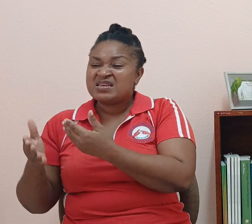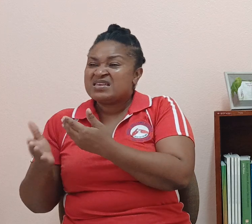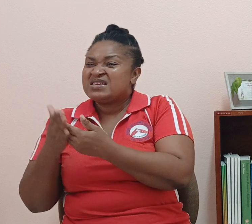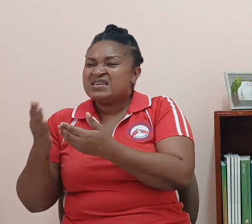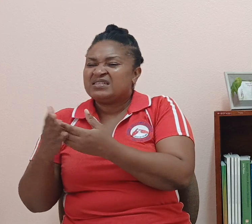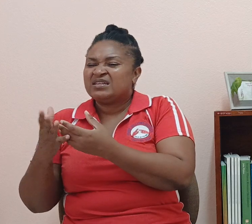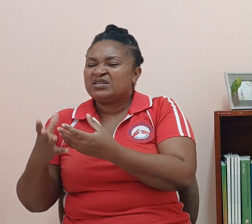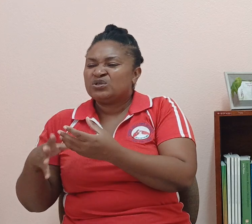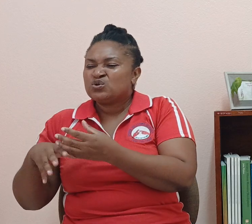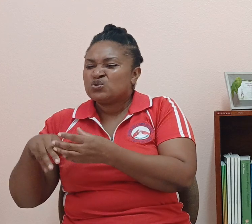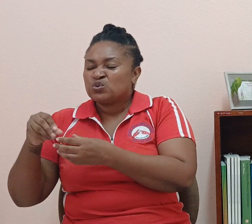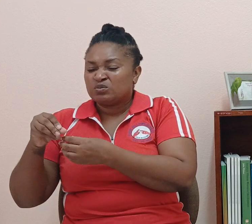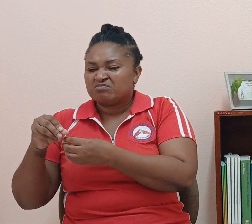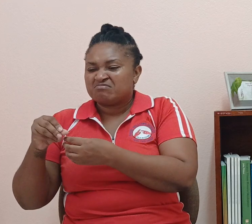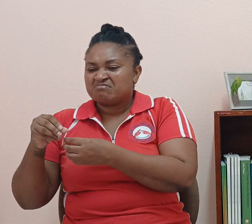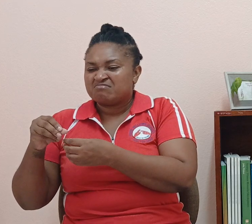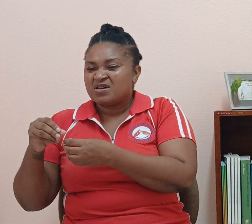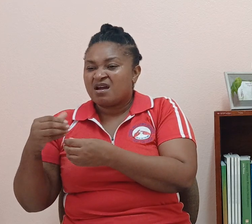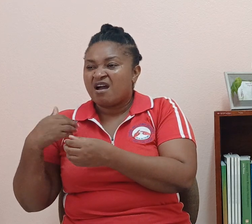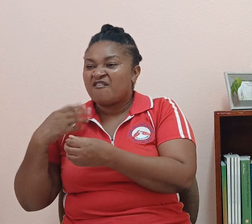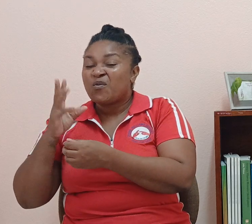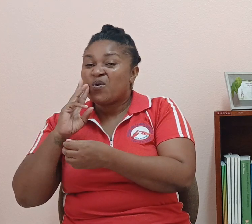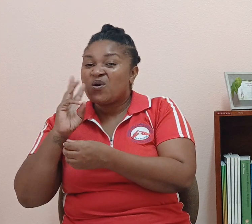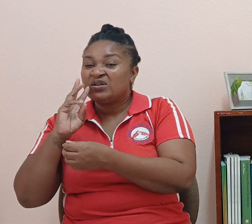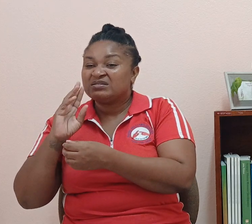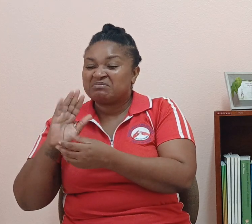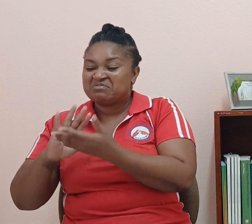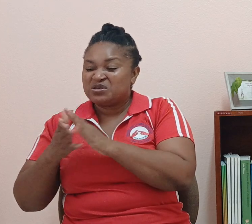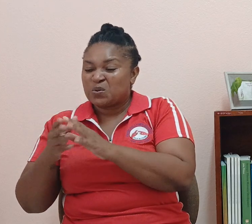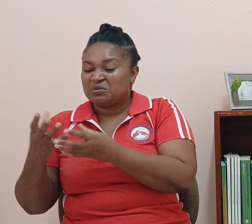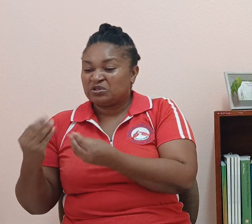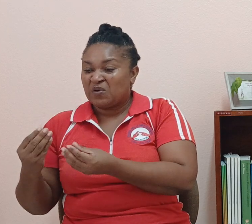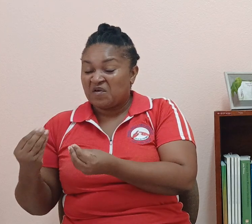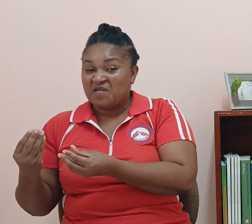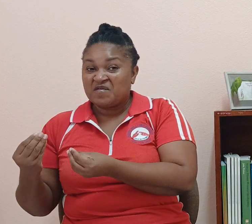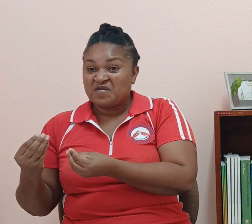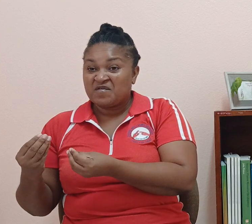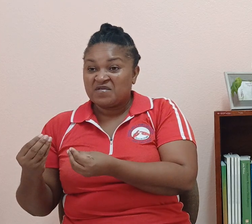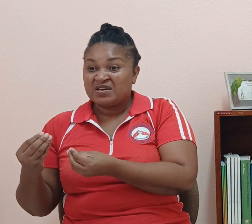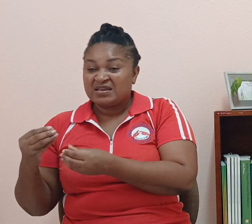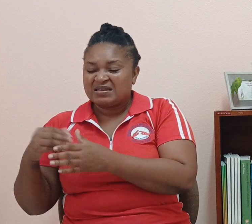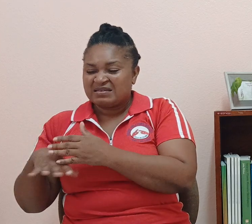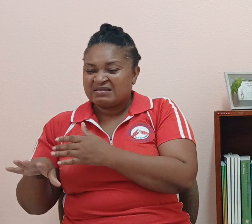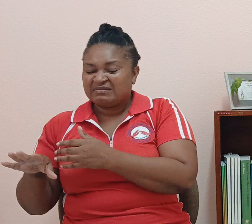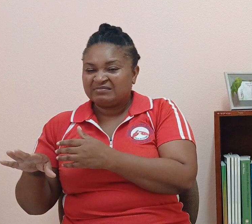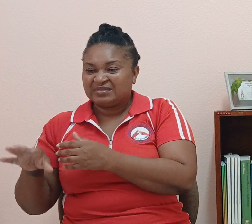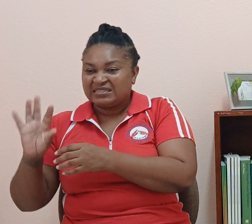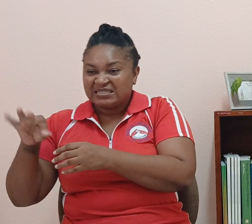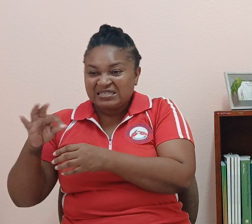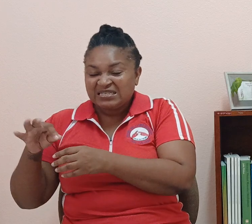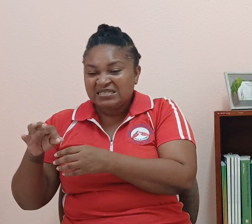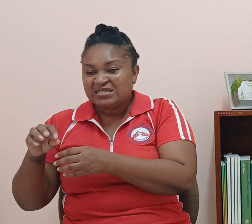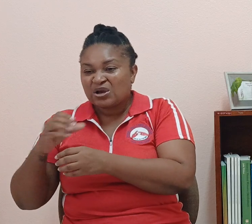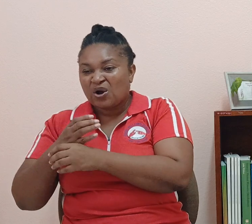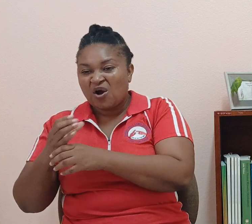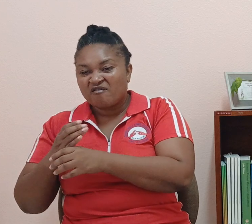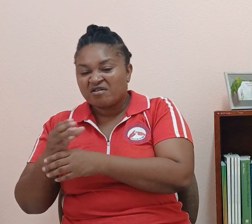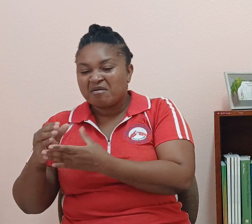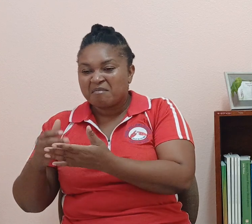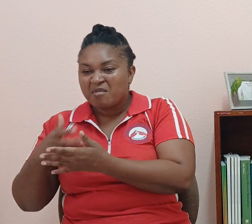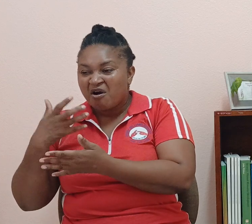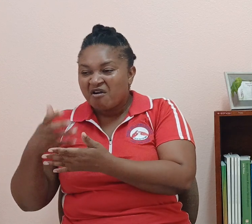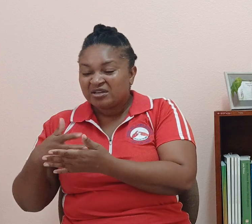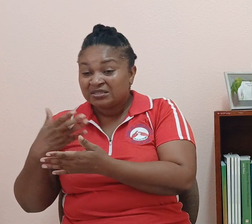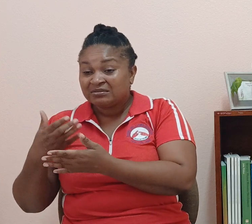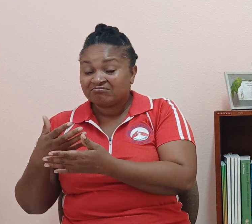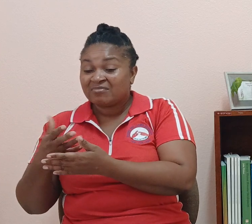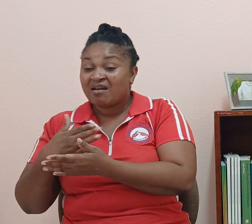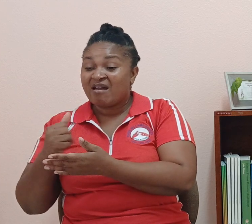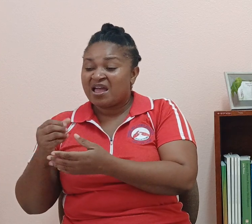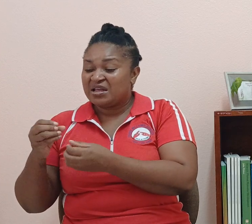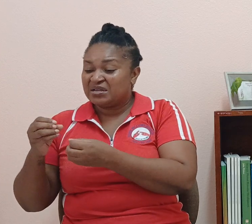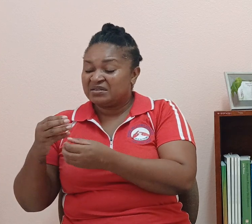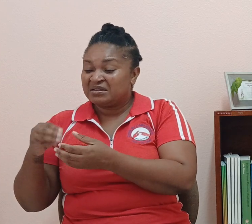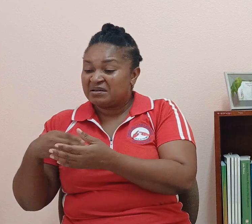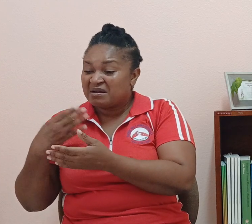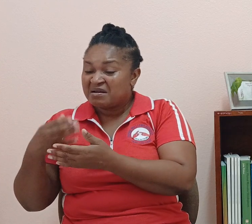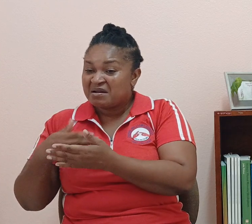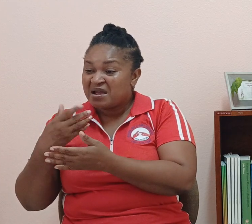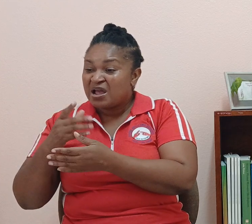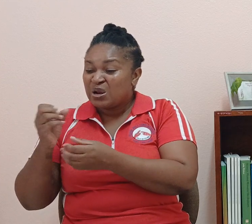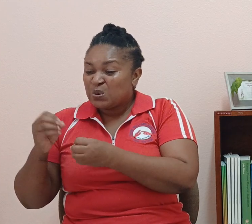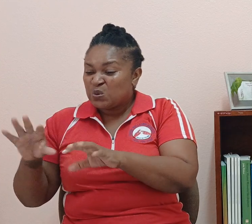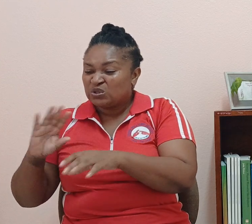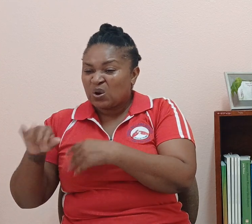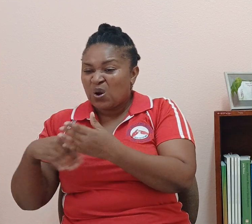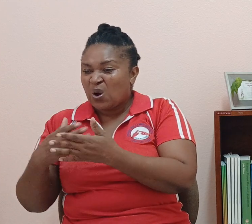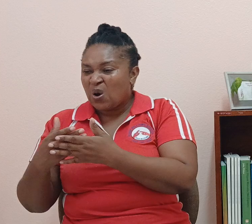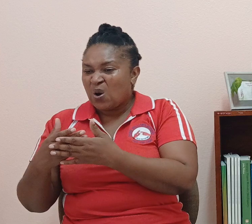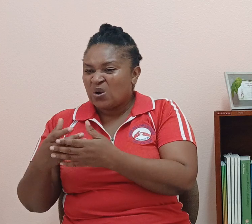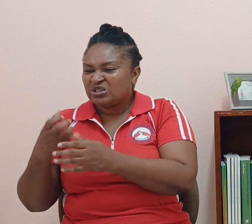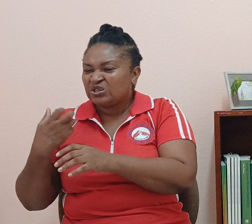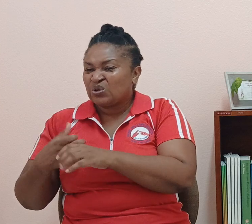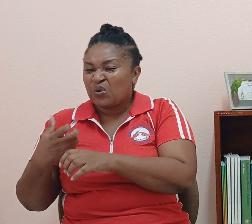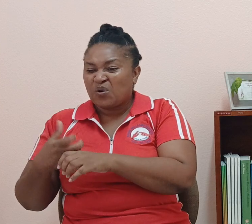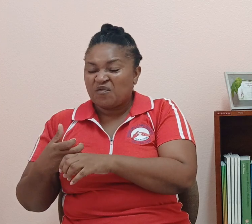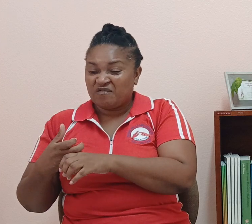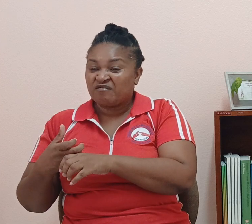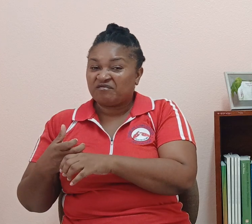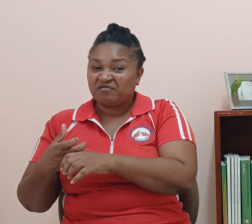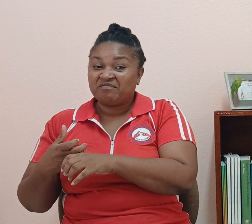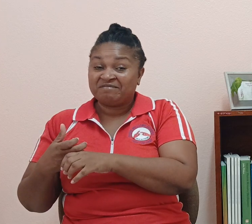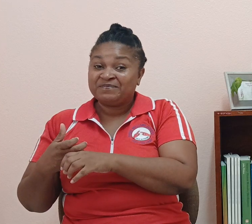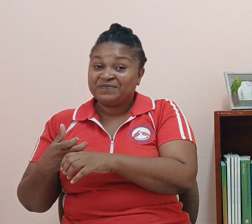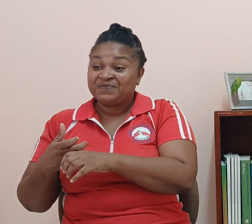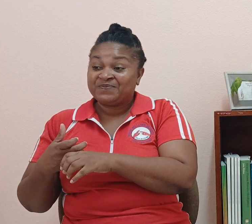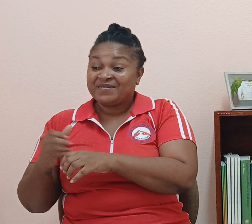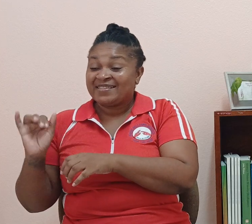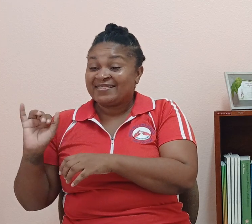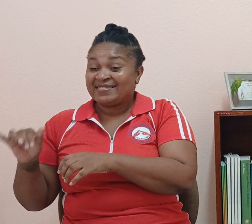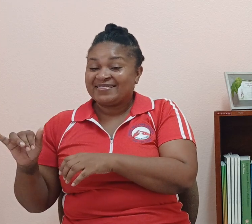up the liquid (tea/coffee/porridge) and would lose all its crunchiness. This is likened to a